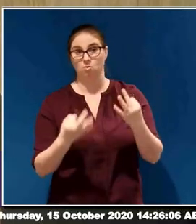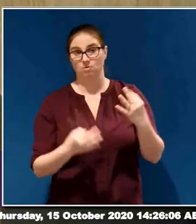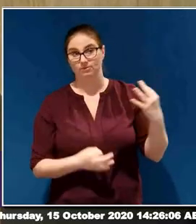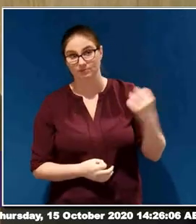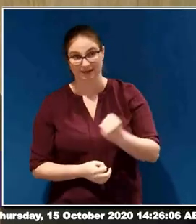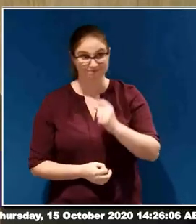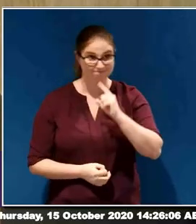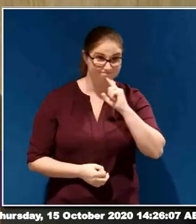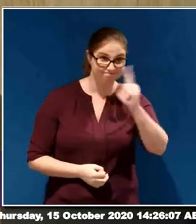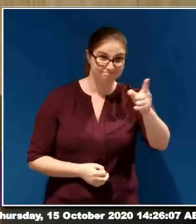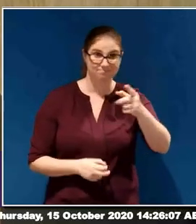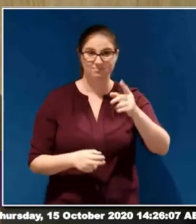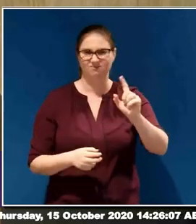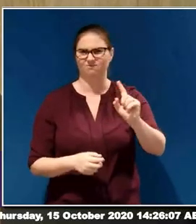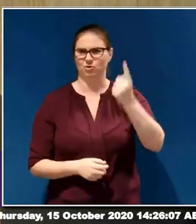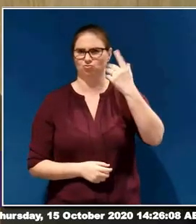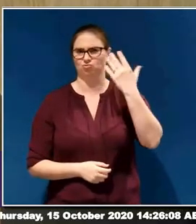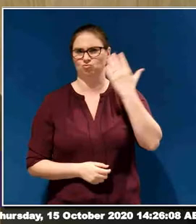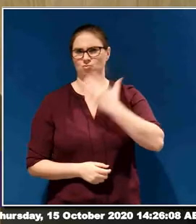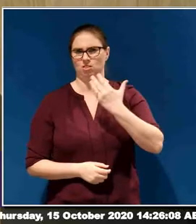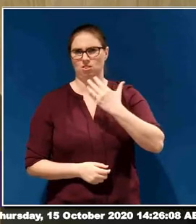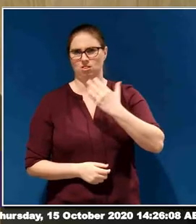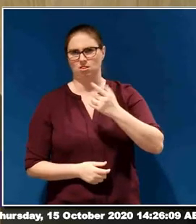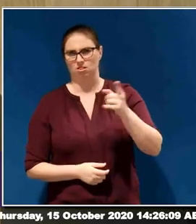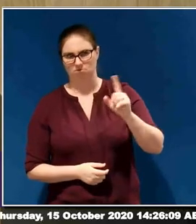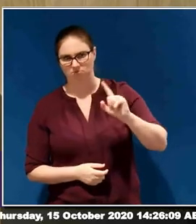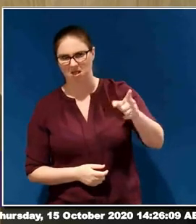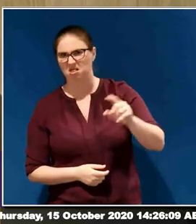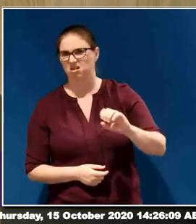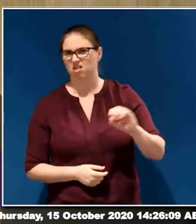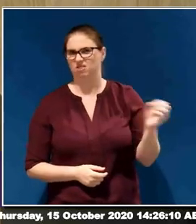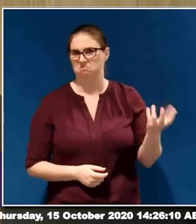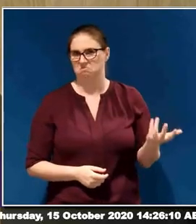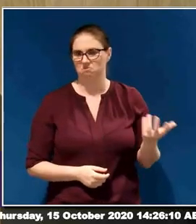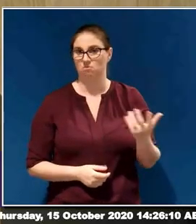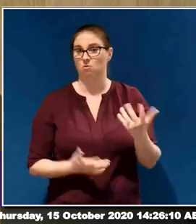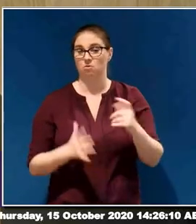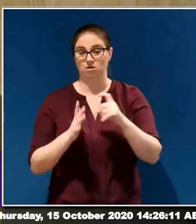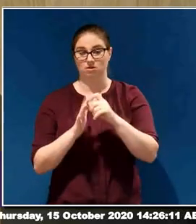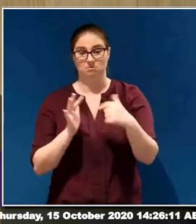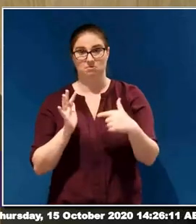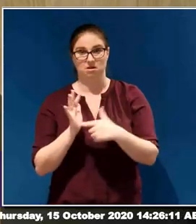or the Department if they'd dropped out of that? No, they wouldn't do that because this would be